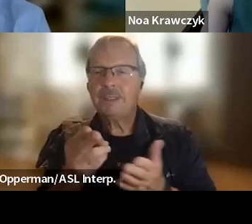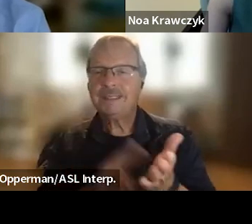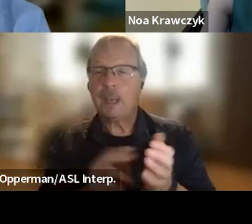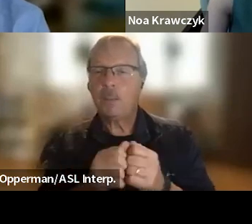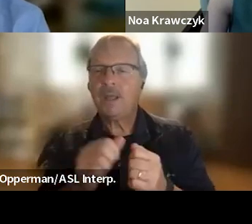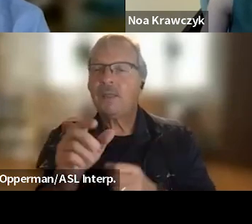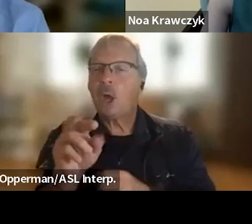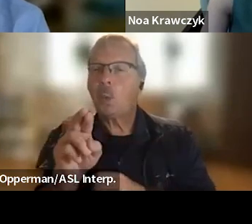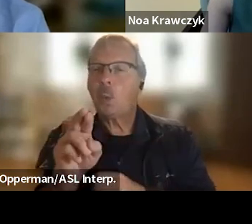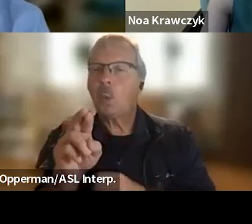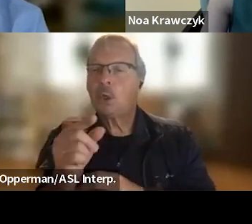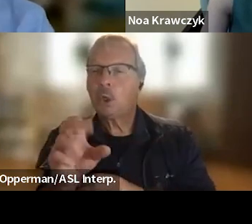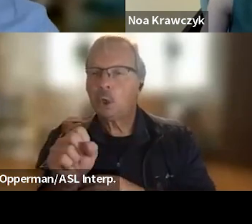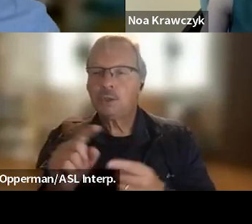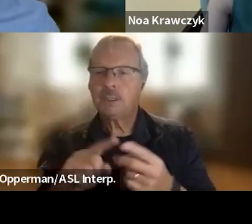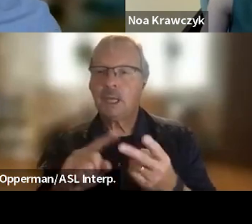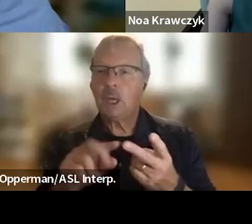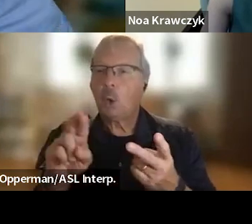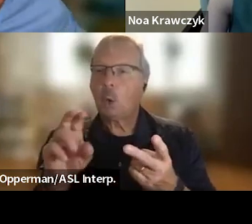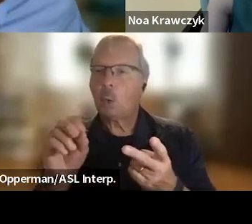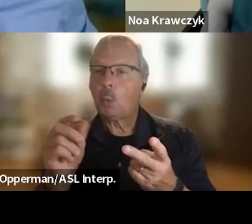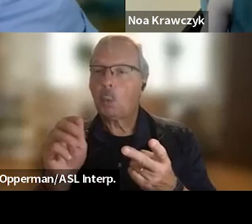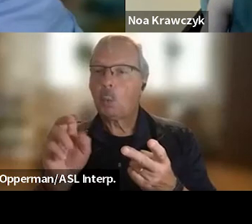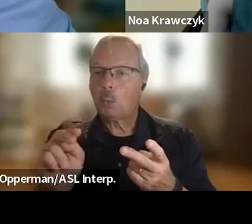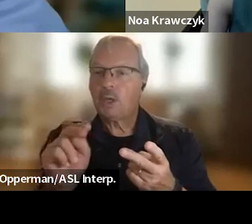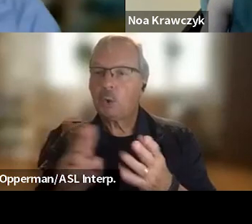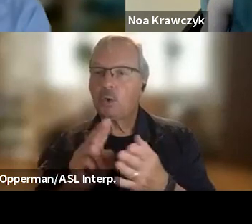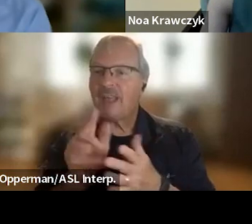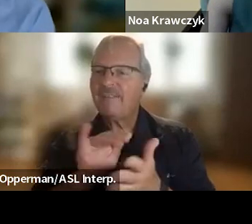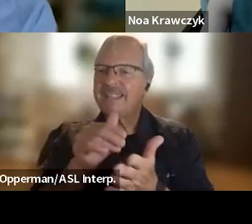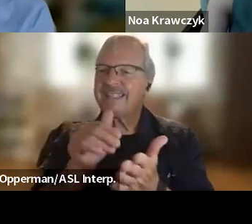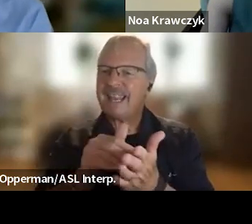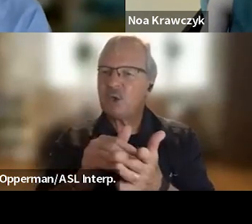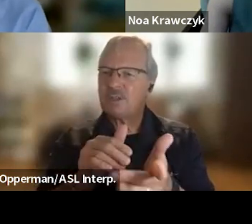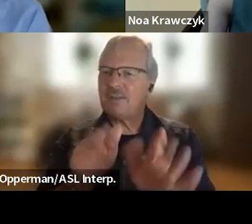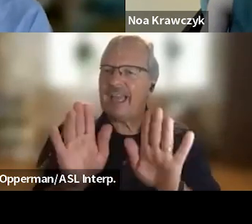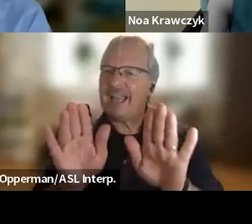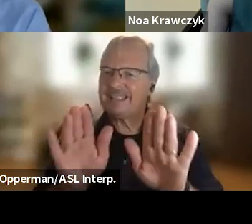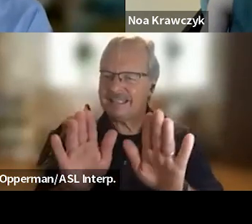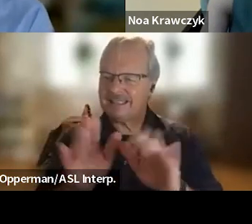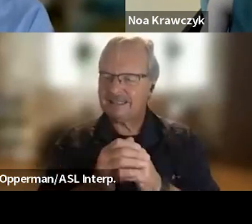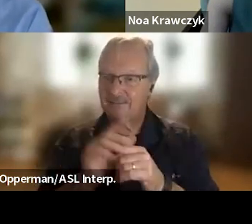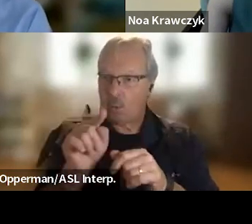and Rowan Universities who have centers of excellence for these medications.